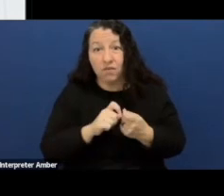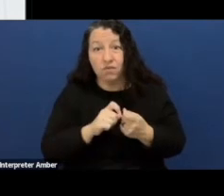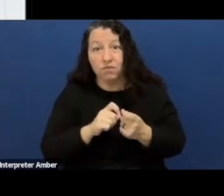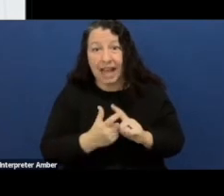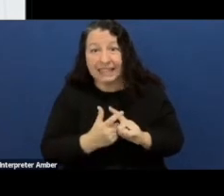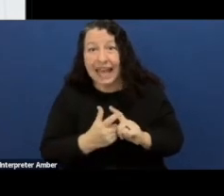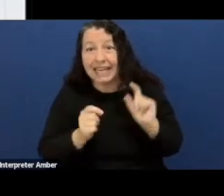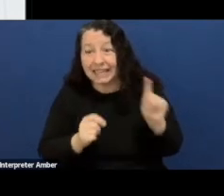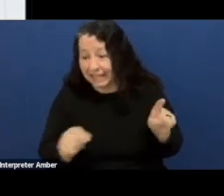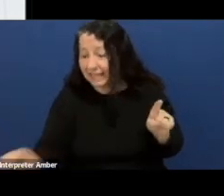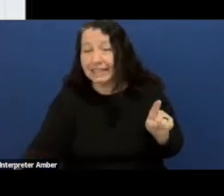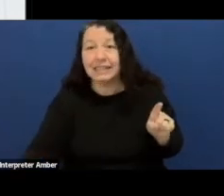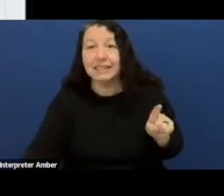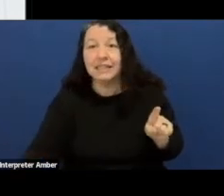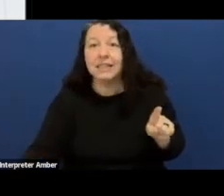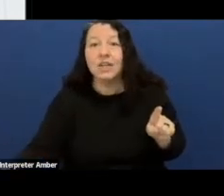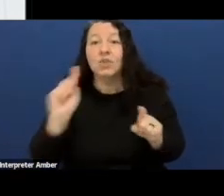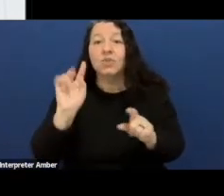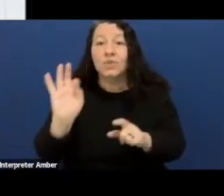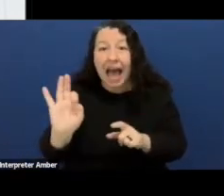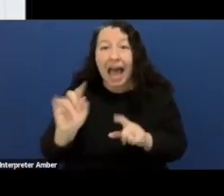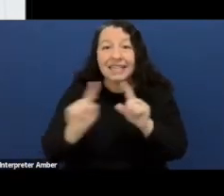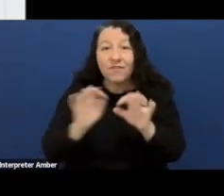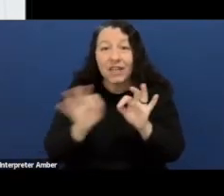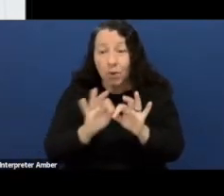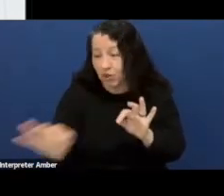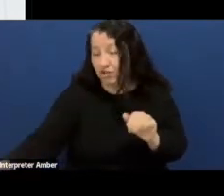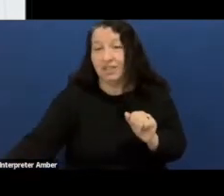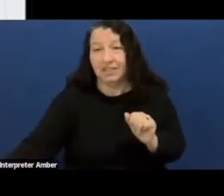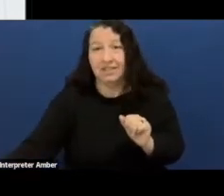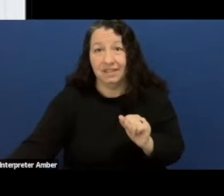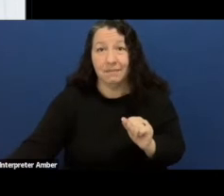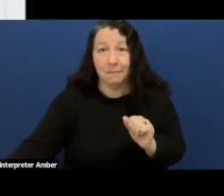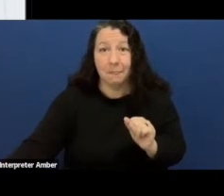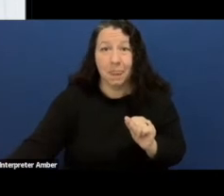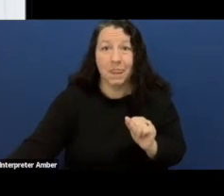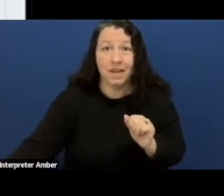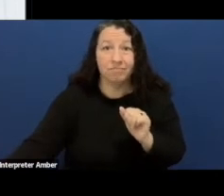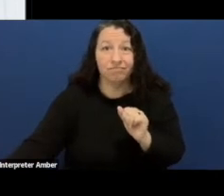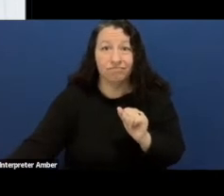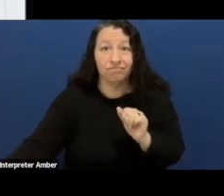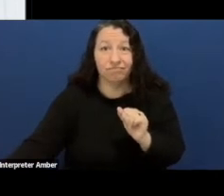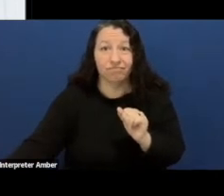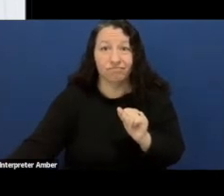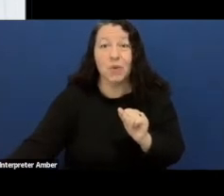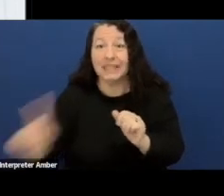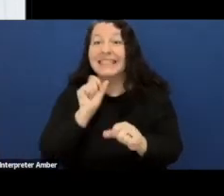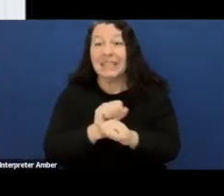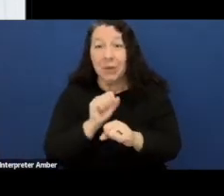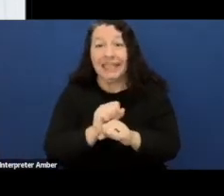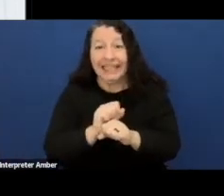participating in this study. And we have translated this, the study into nine different languages.